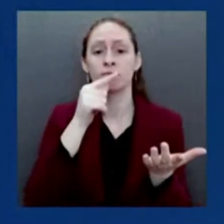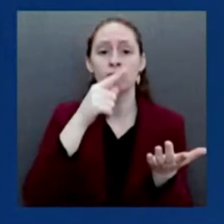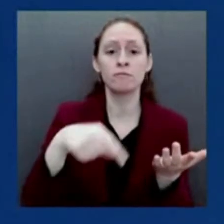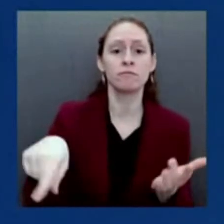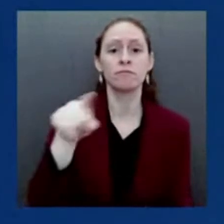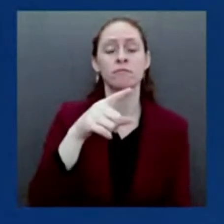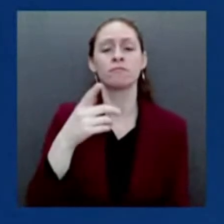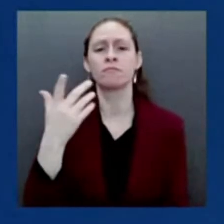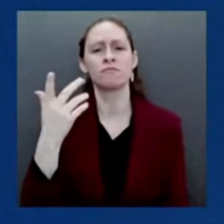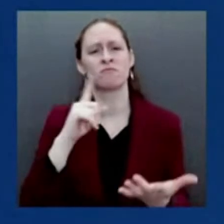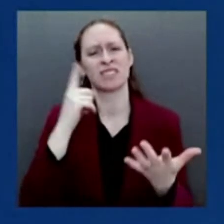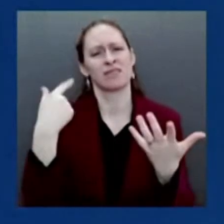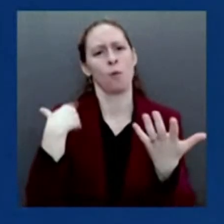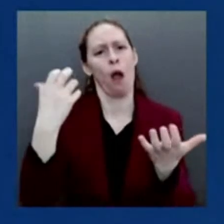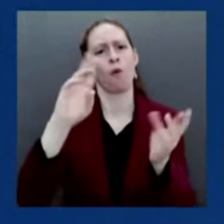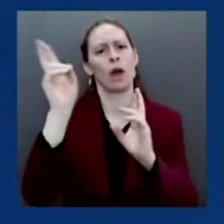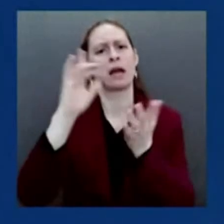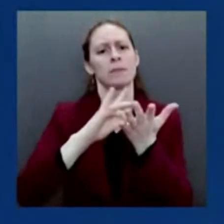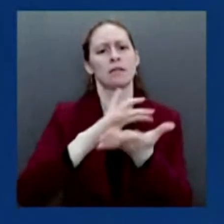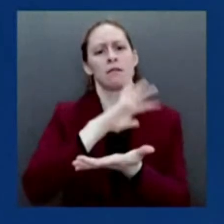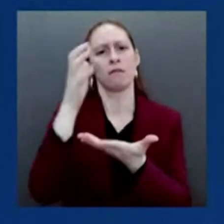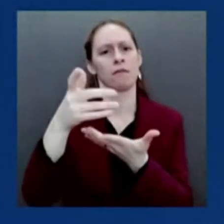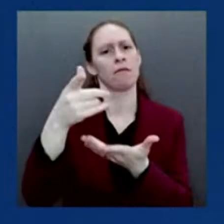AS OUTPATIENTS. THEREBY YOU REDUCE THE VISIT TO